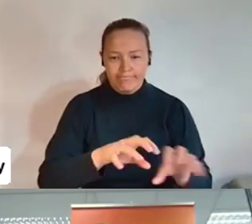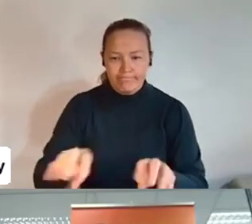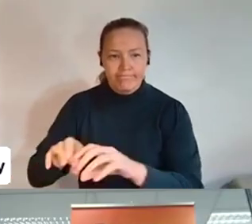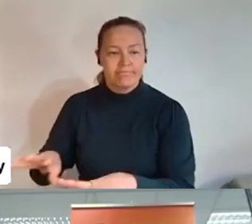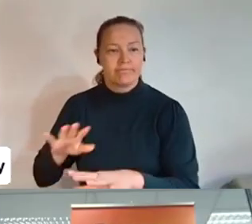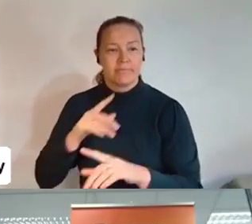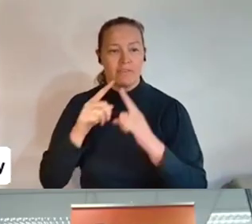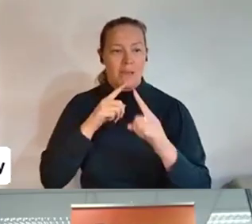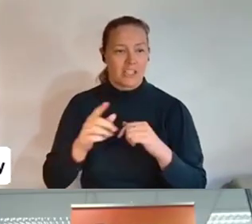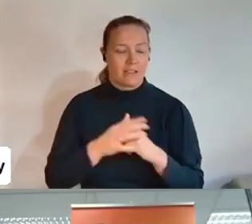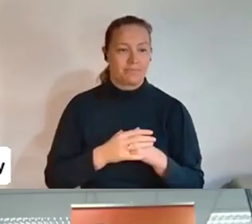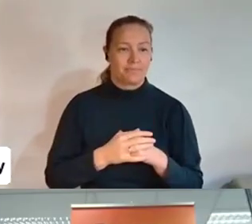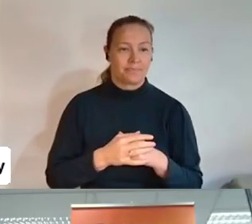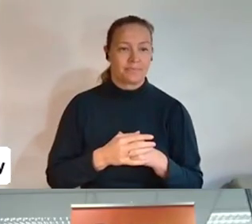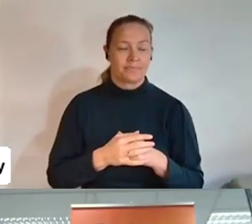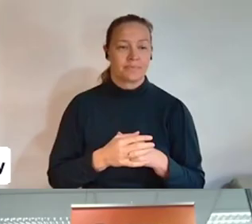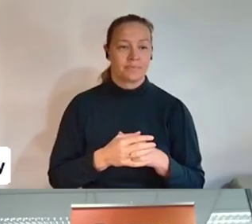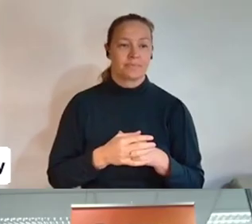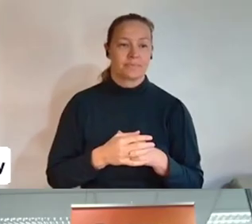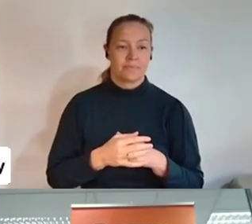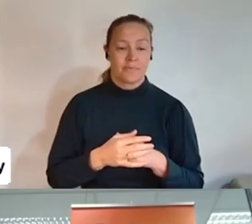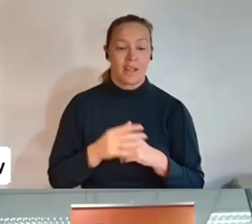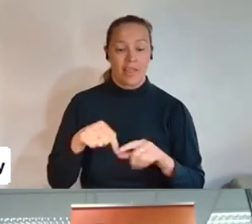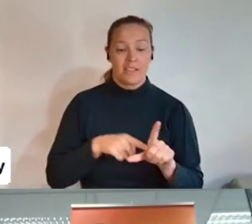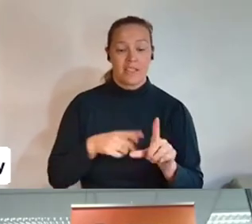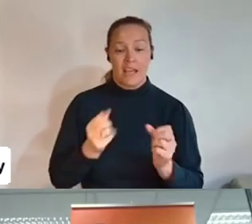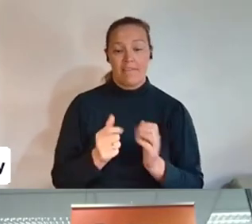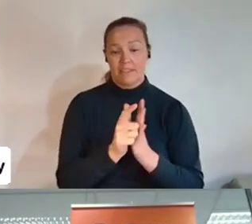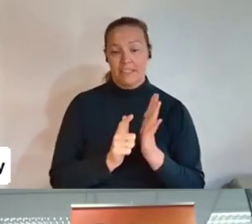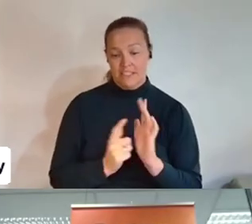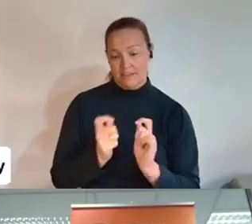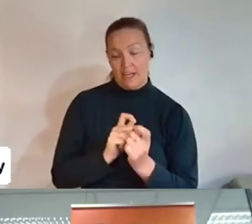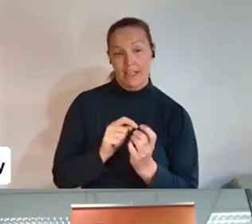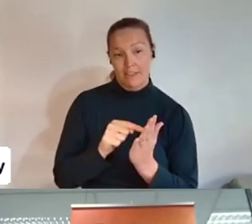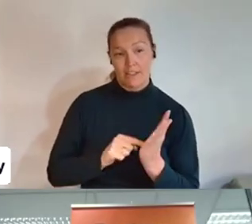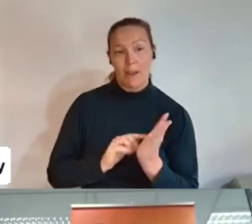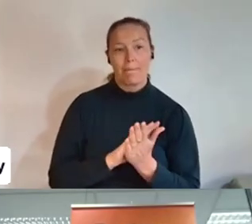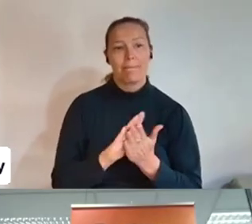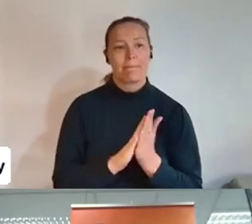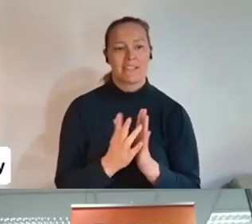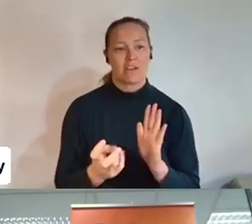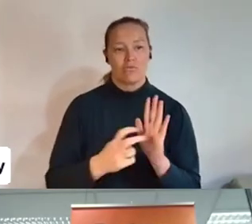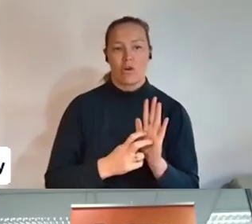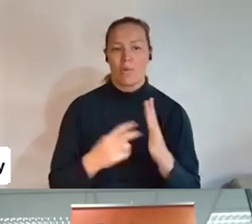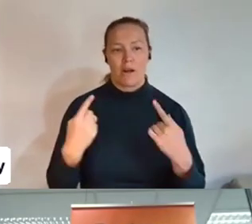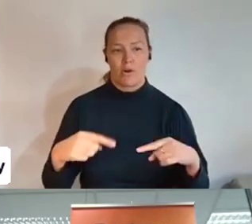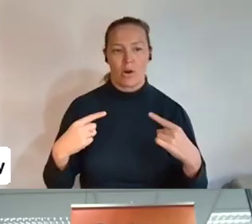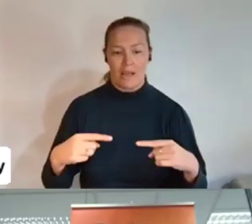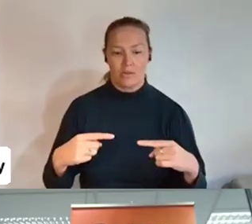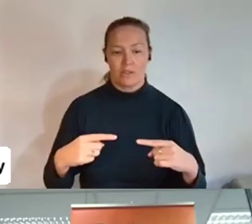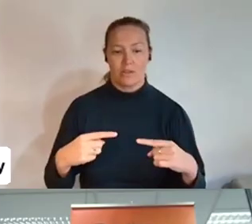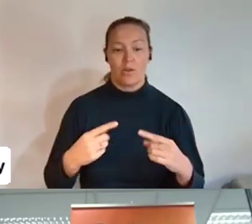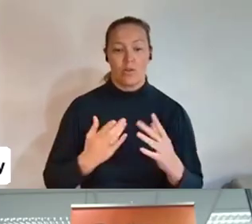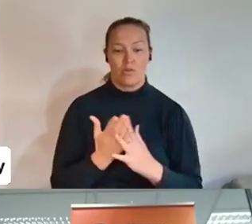due to a legislative change this year, enrolment will not be allowed during voting, so you have